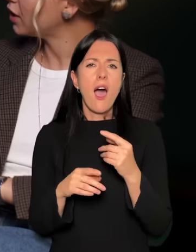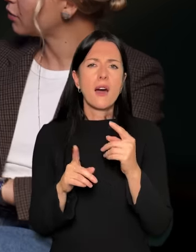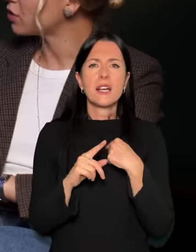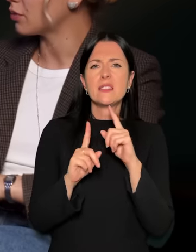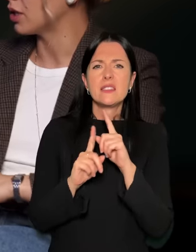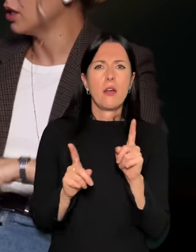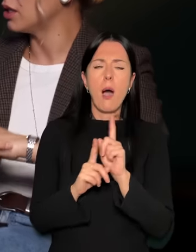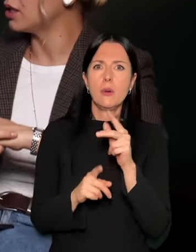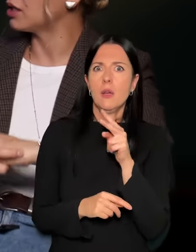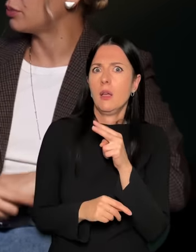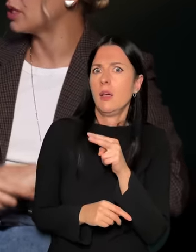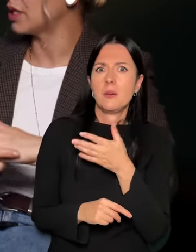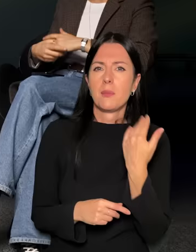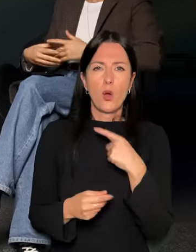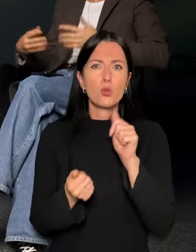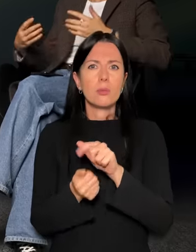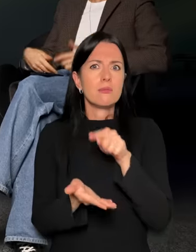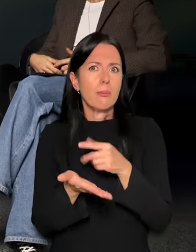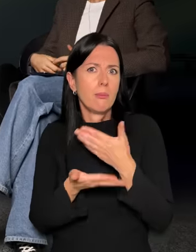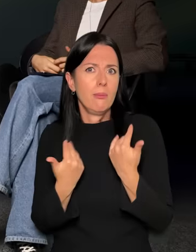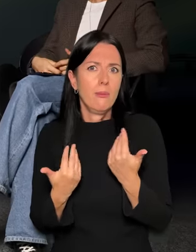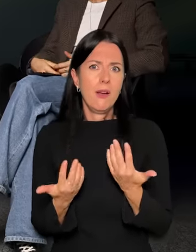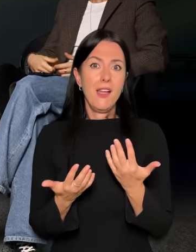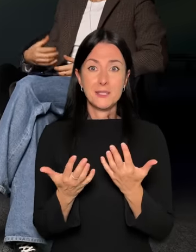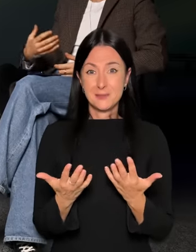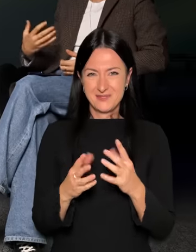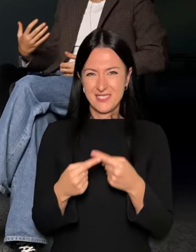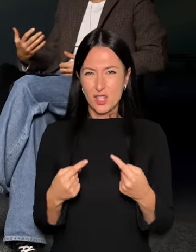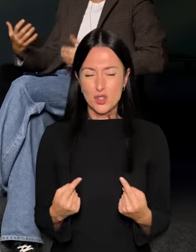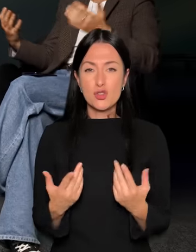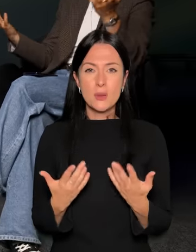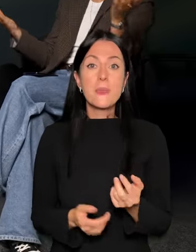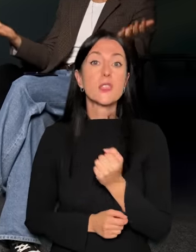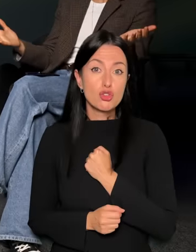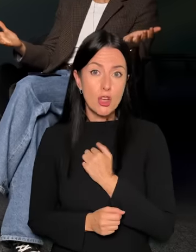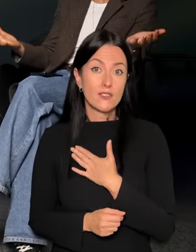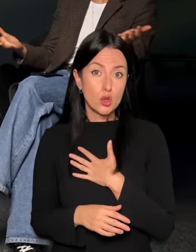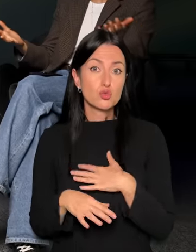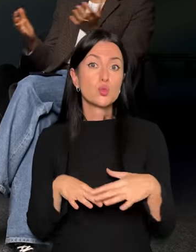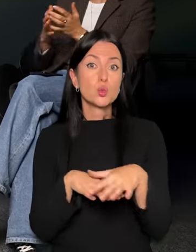at each other, we don't ask these dumb questions, and everything else, but unfortunately, in our society,